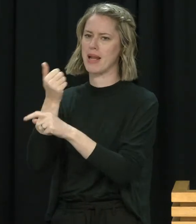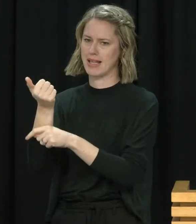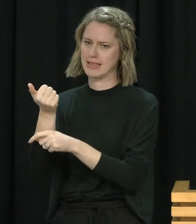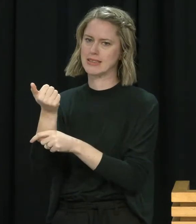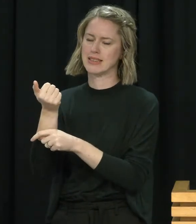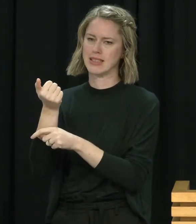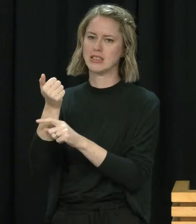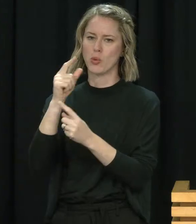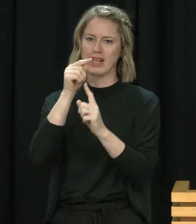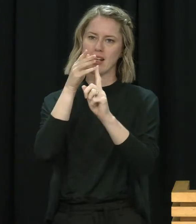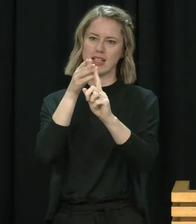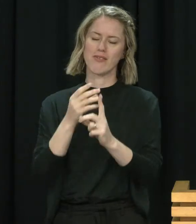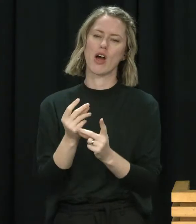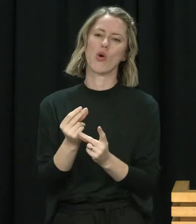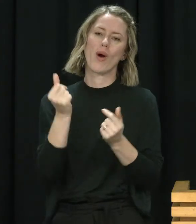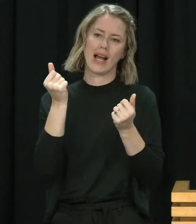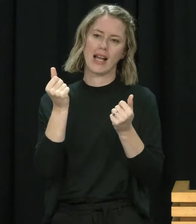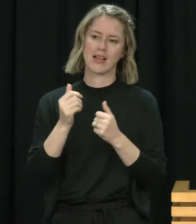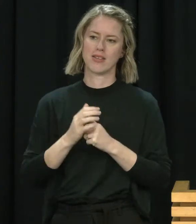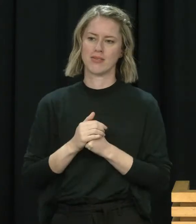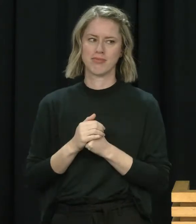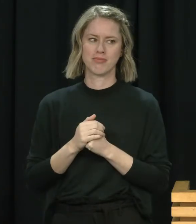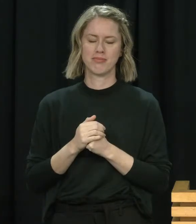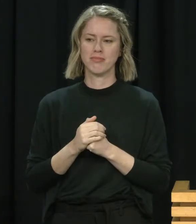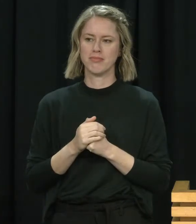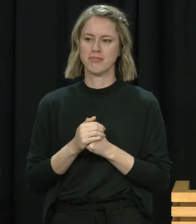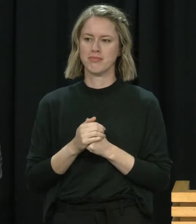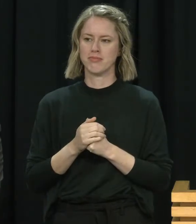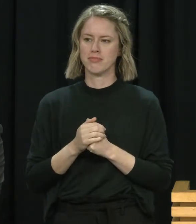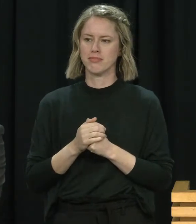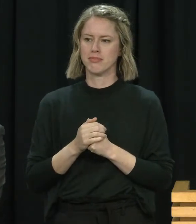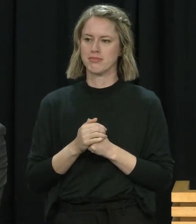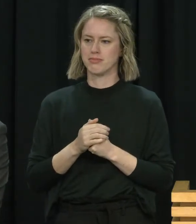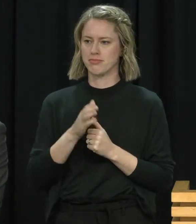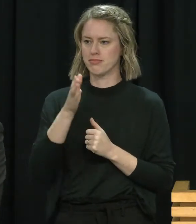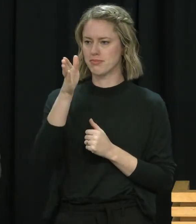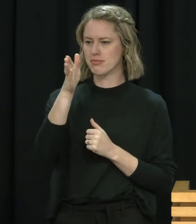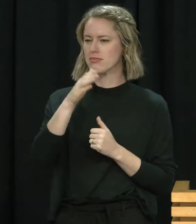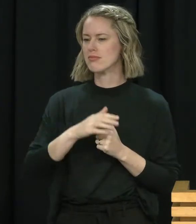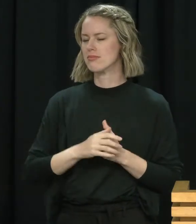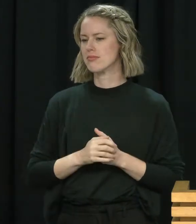to get a test. That is the way we would identify any cases,